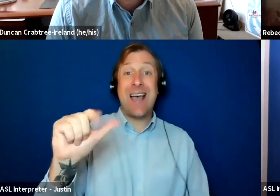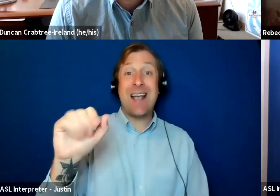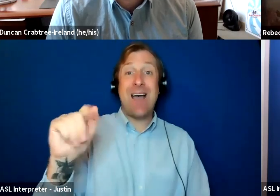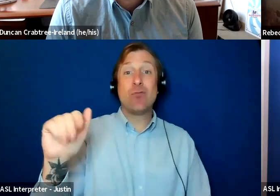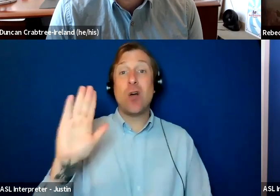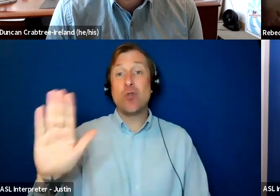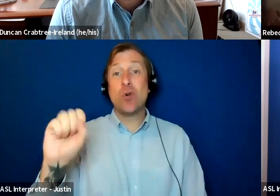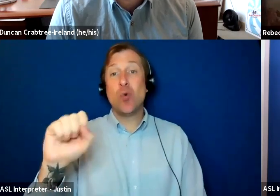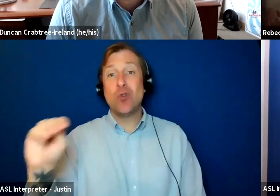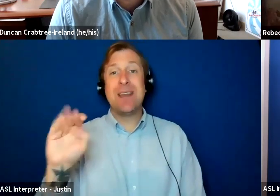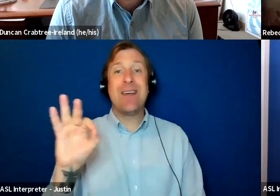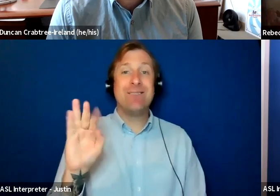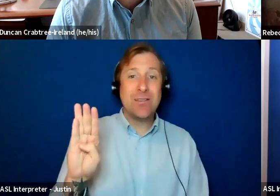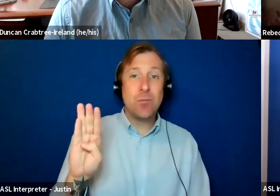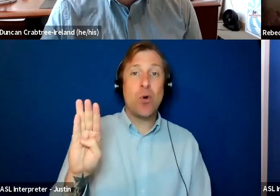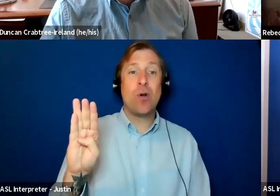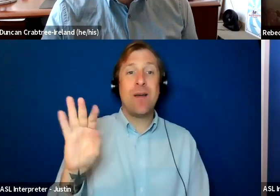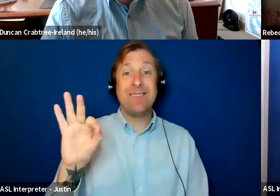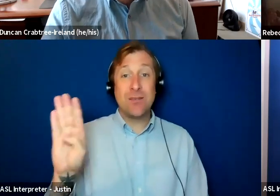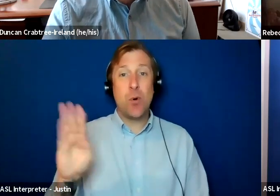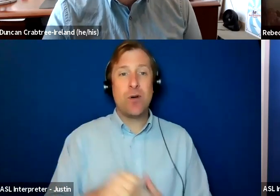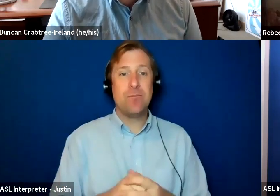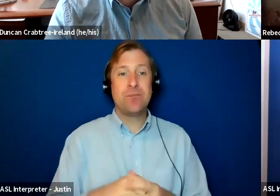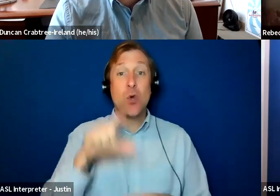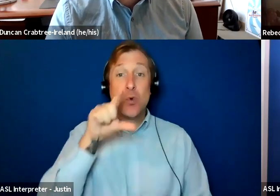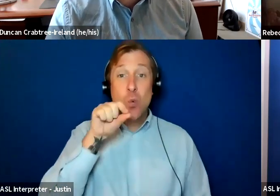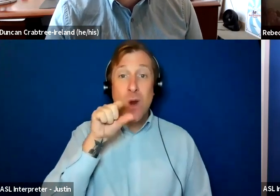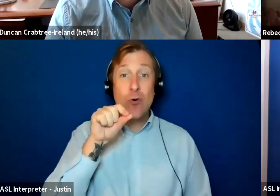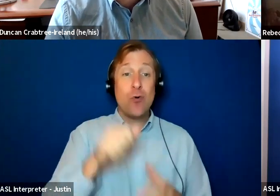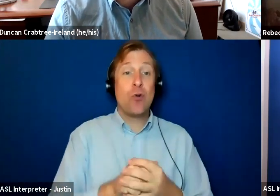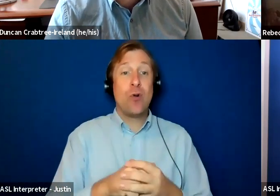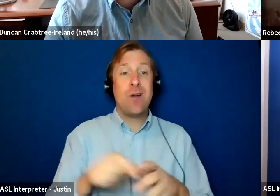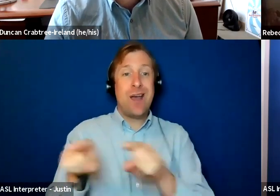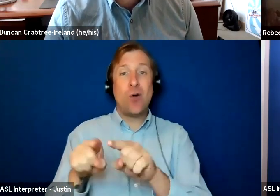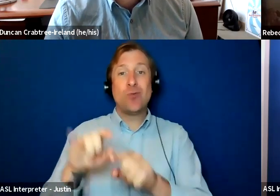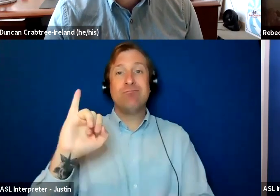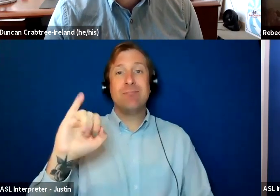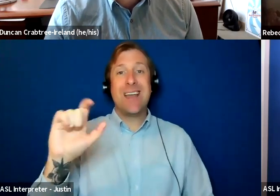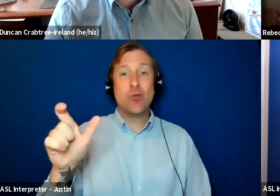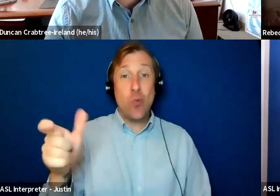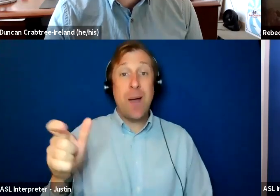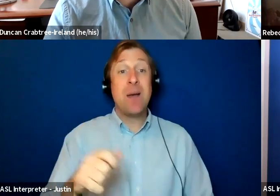Facebook, Facebook, Twitter and Instagram, and that you're following and you